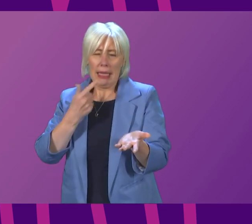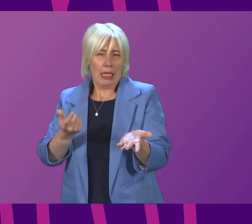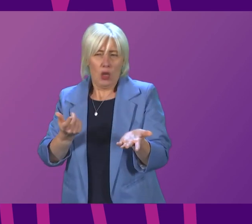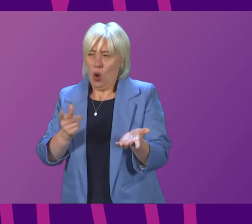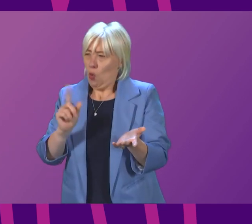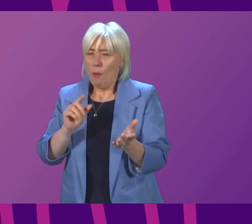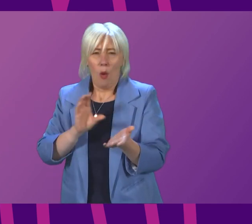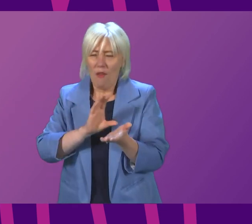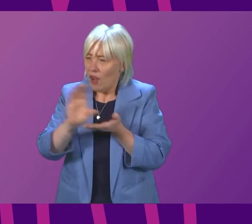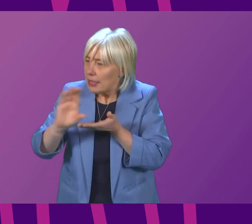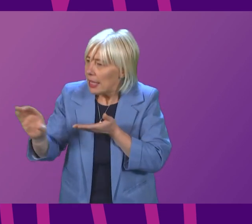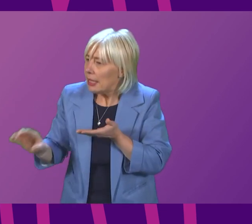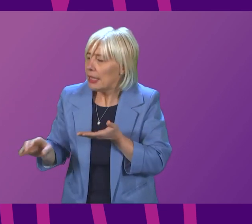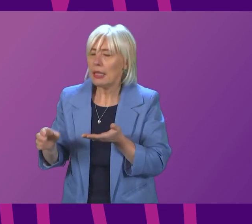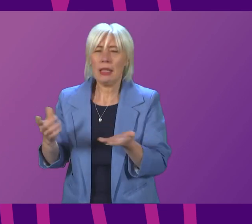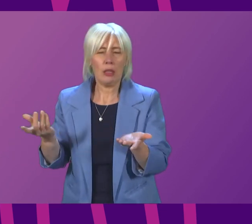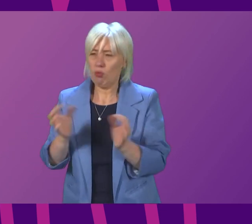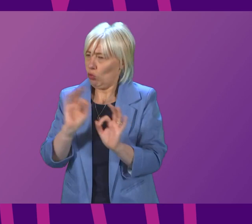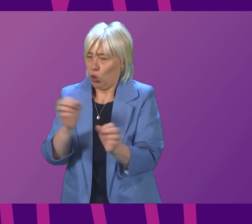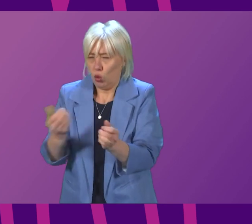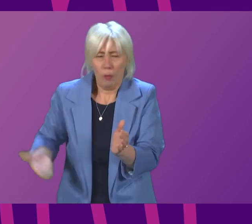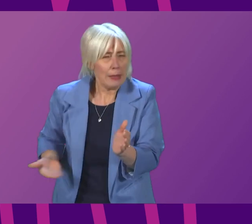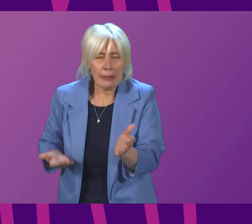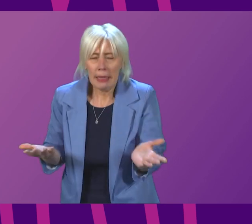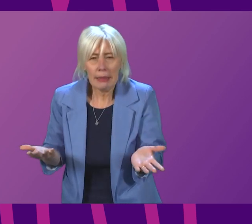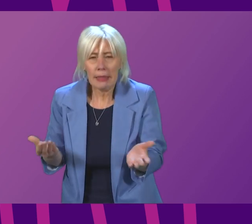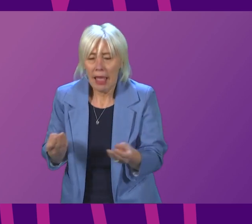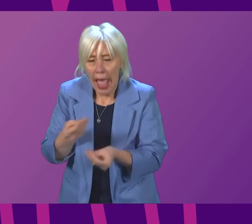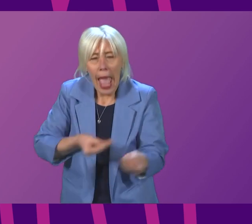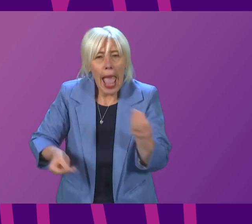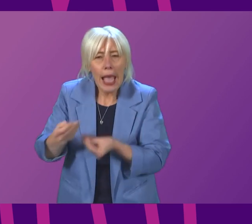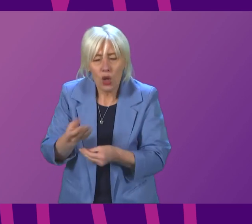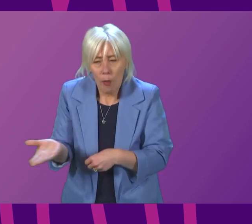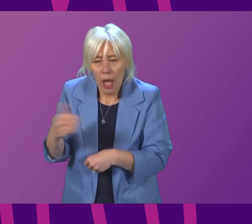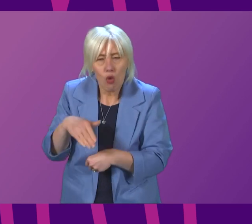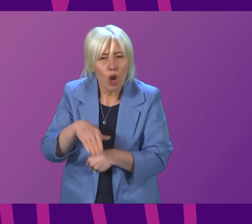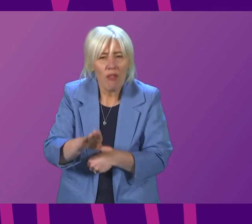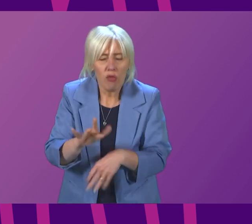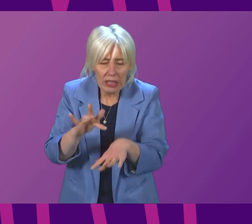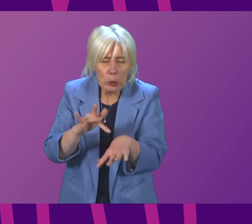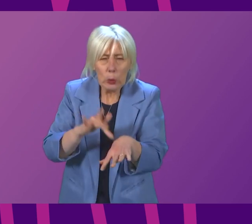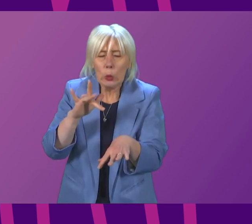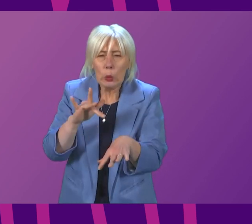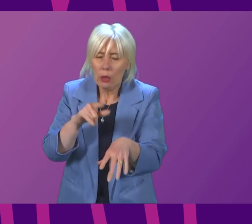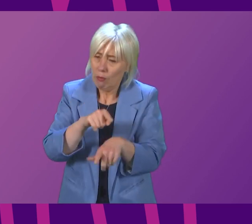When our economic recovery is so fragile, that is simply not good enough.